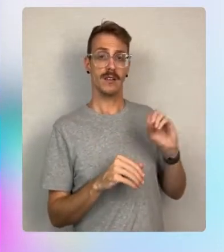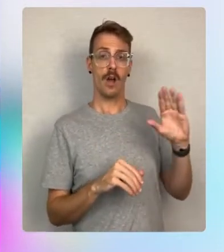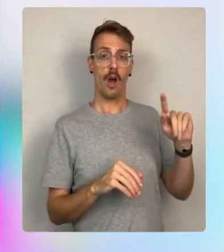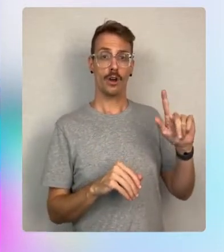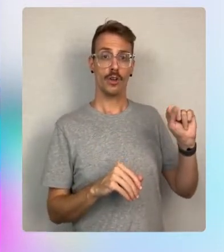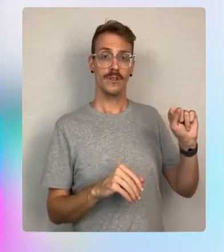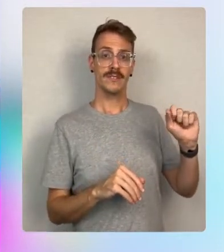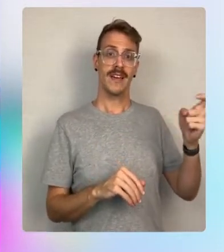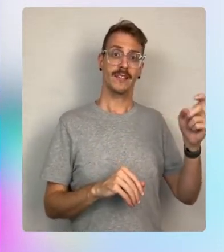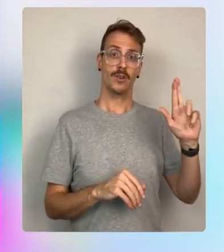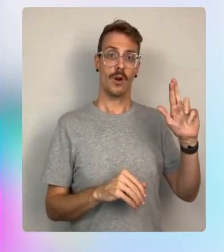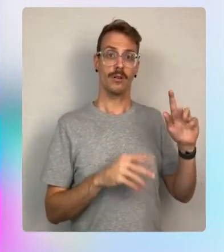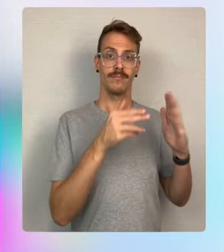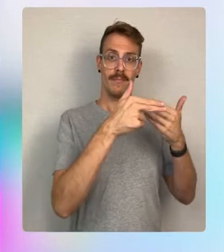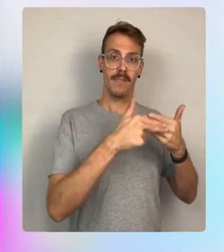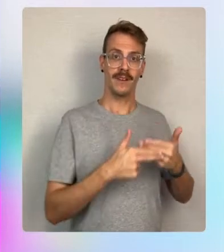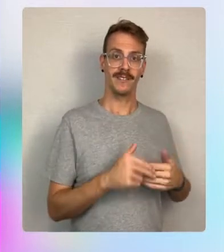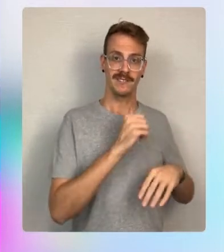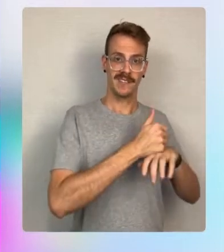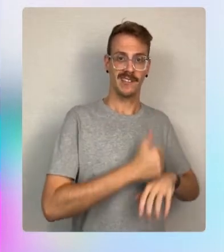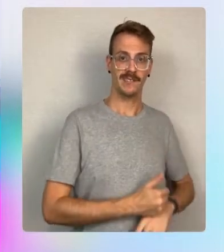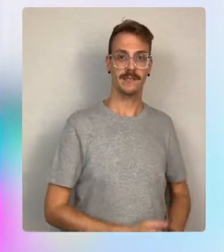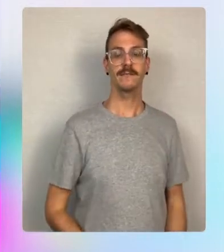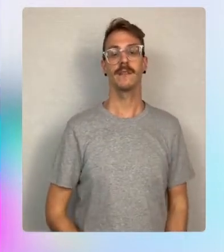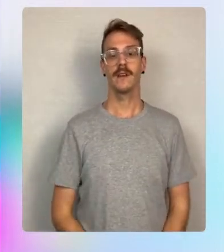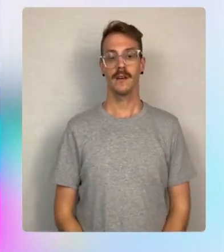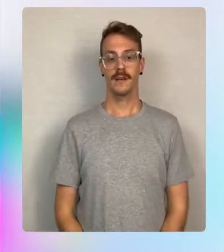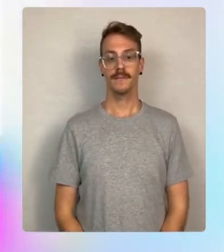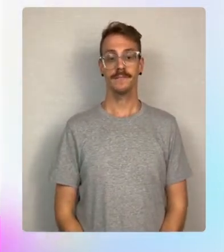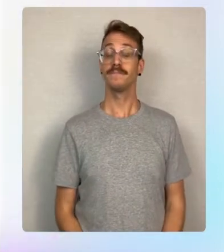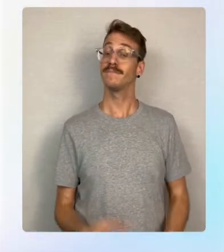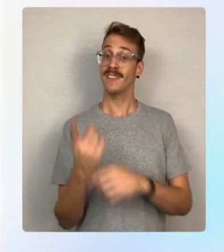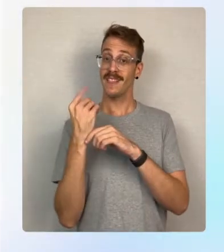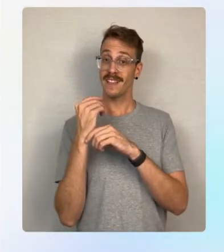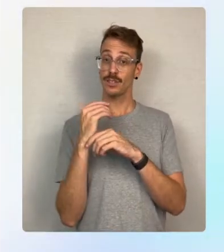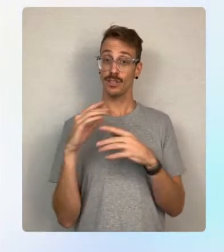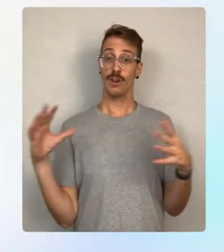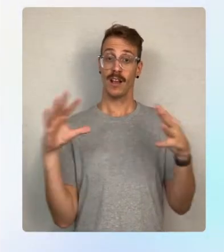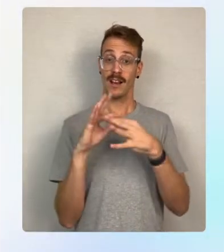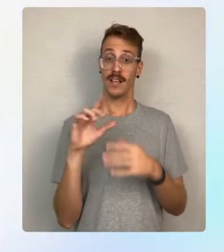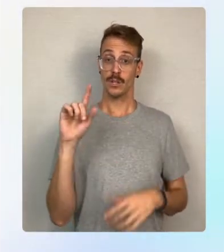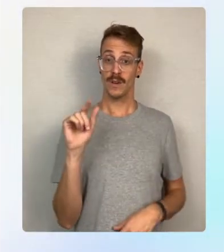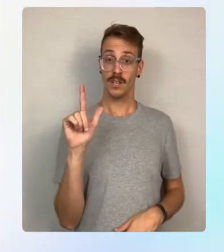in the Oculus XR plugin settings. Last year, at Connect 2021,